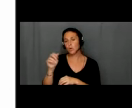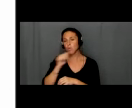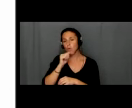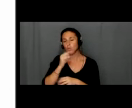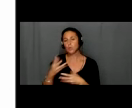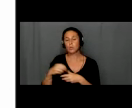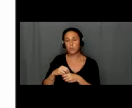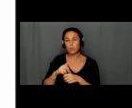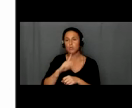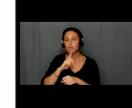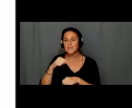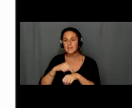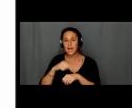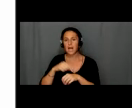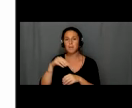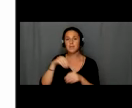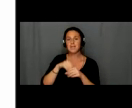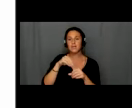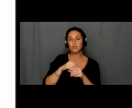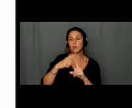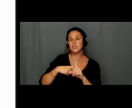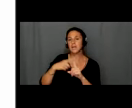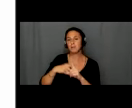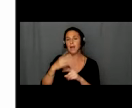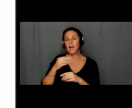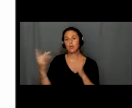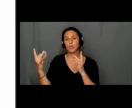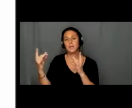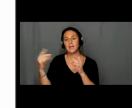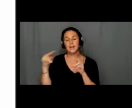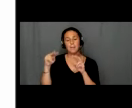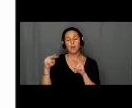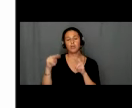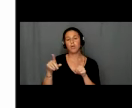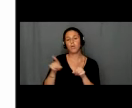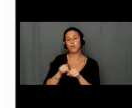temperature and humidity monitoring and finally, recommending the State of